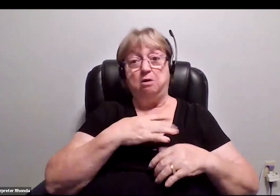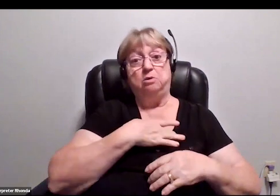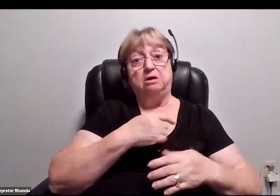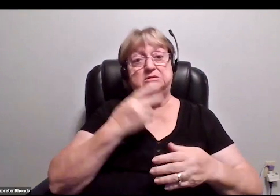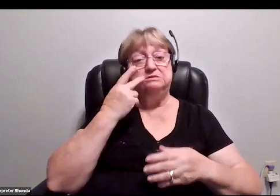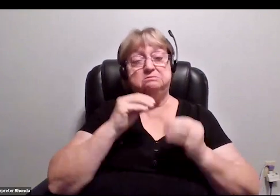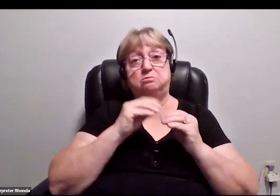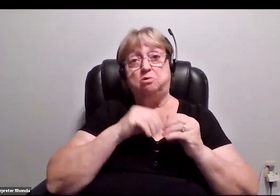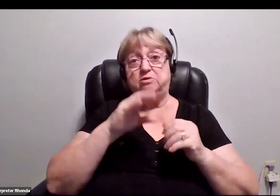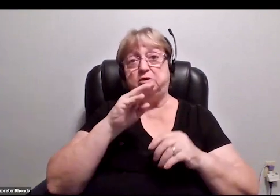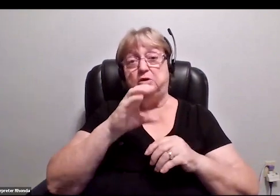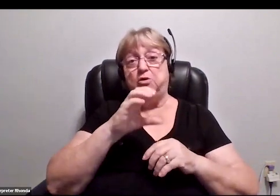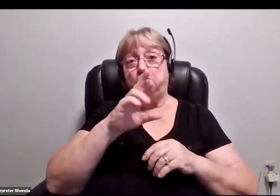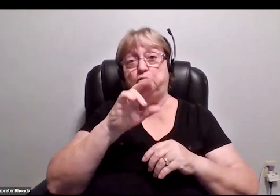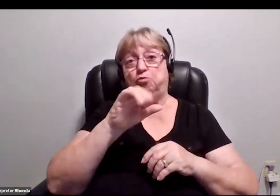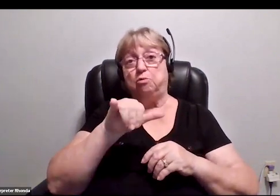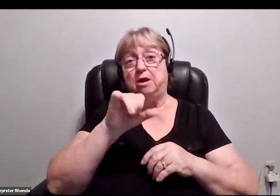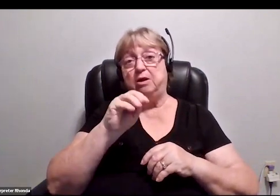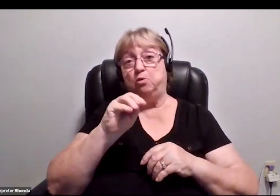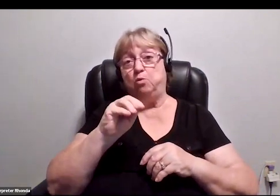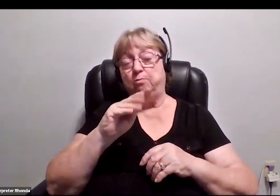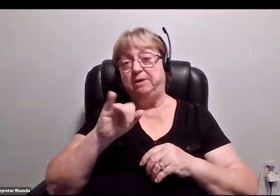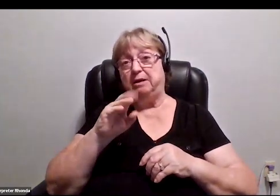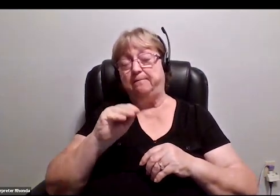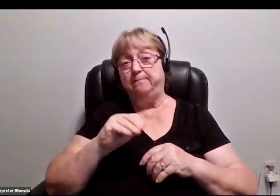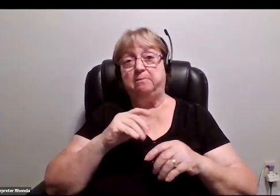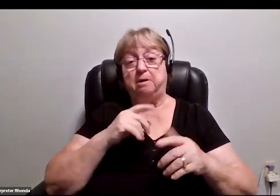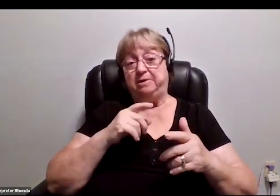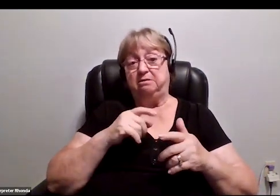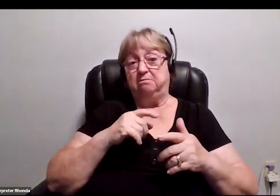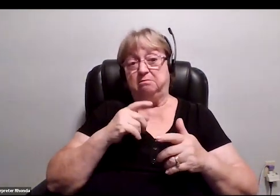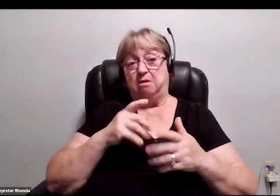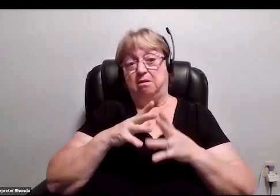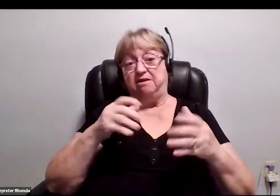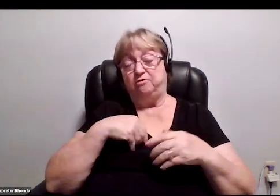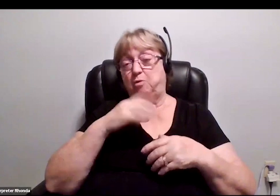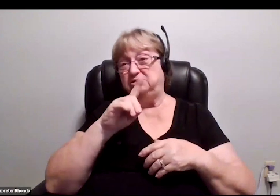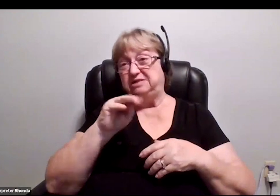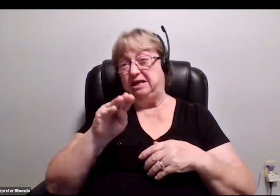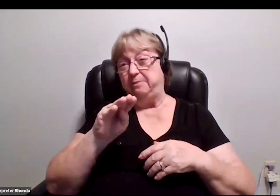A lot of the microscopes are controlled by computers and are very database now, so there's a lot of opportunity for accessibility there.